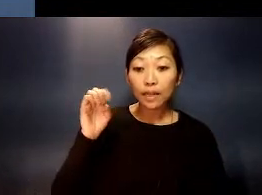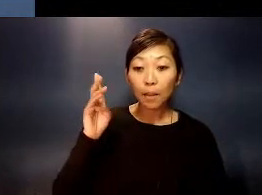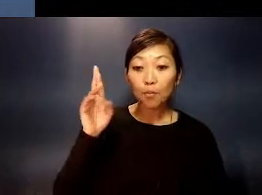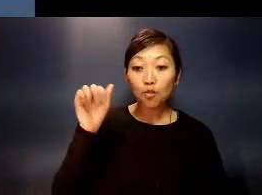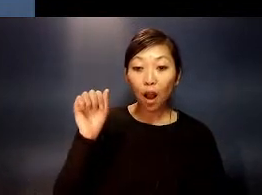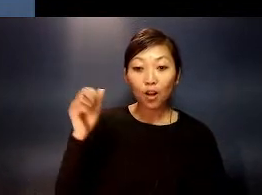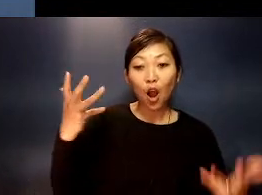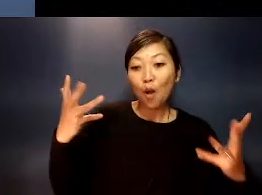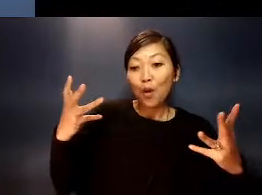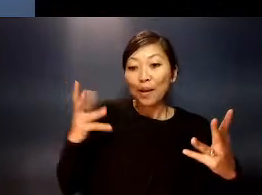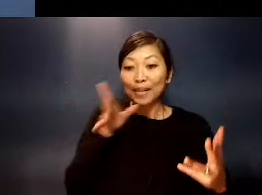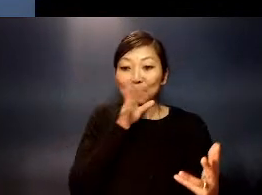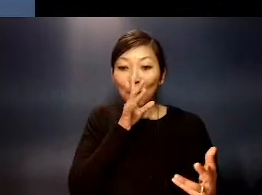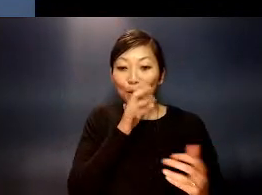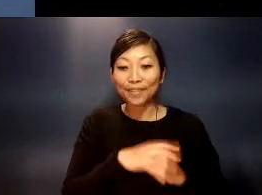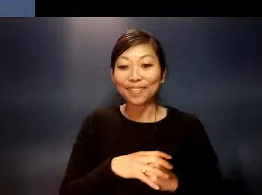SPEAKER 91, JULIA EAGLES. ≫ YEAH, THIS IS JULIA.